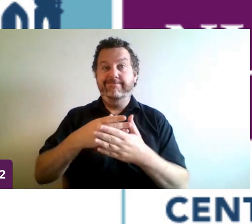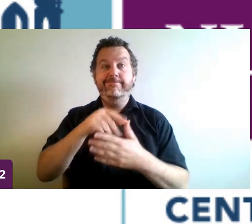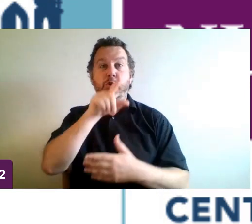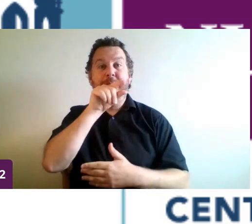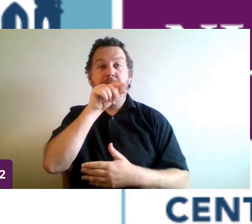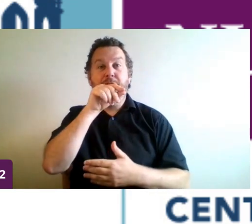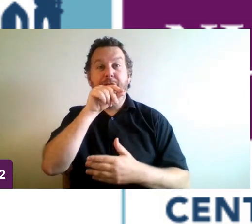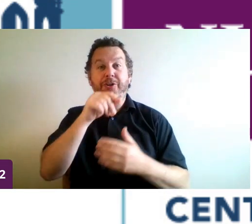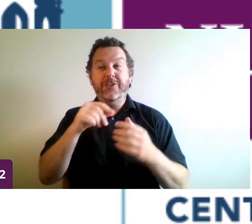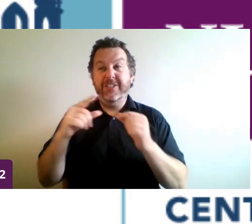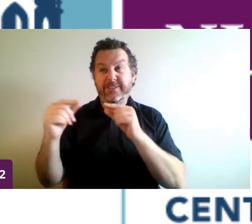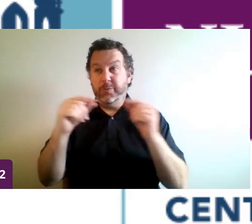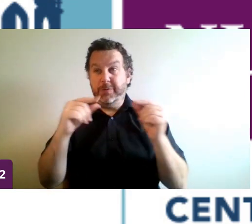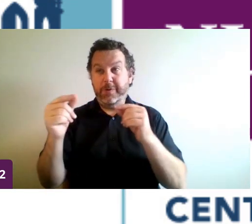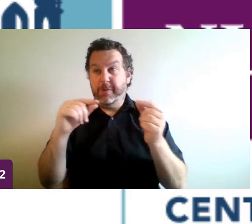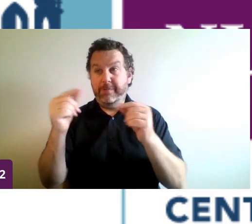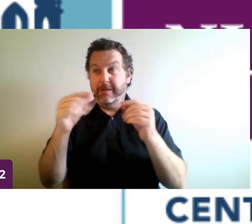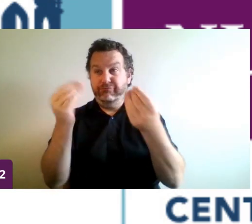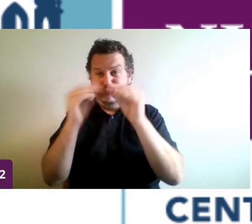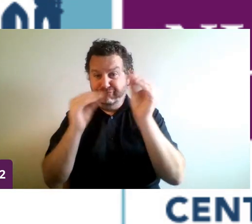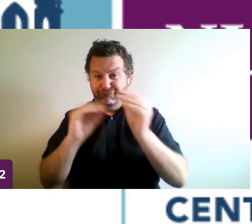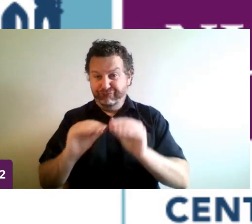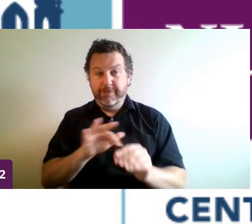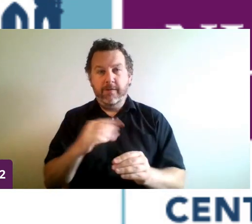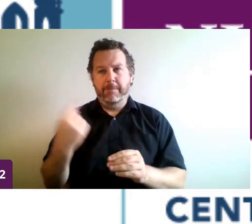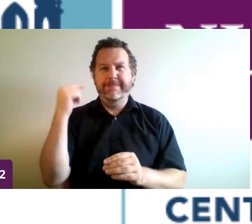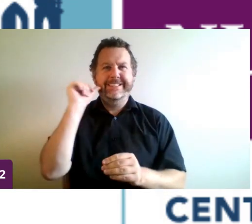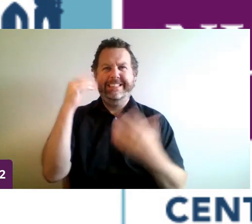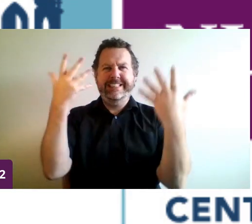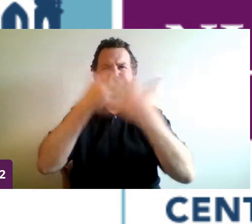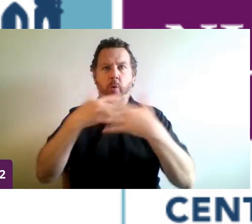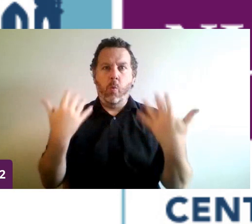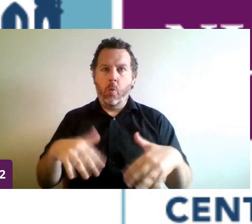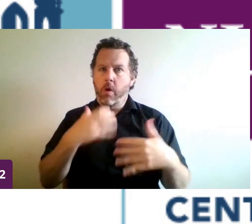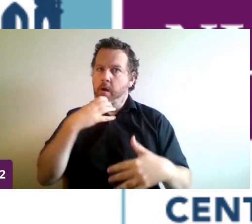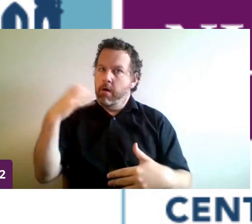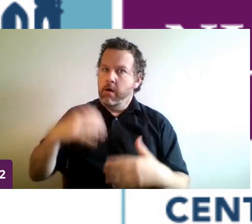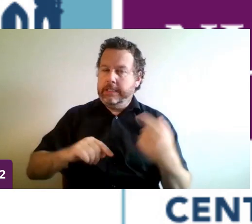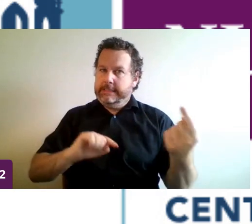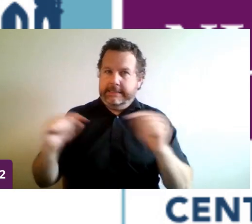tweet chat in general since we opened it up yesterday evening.